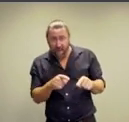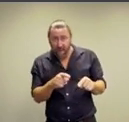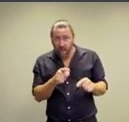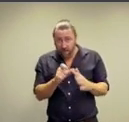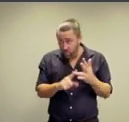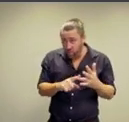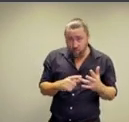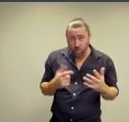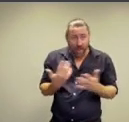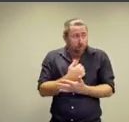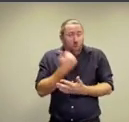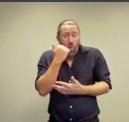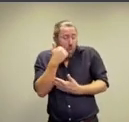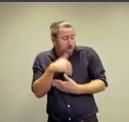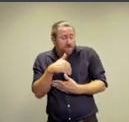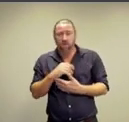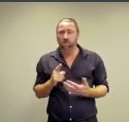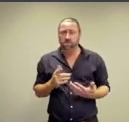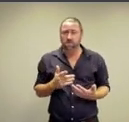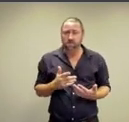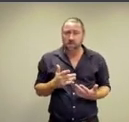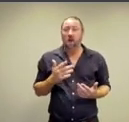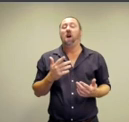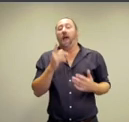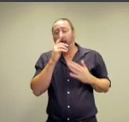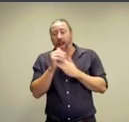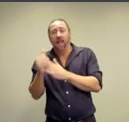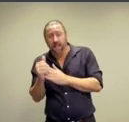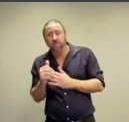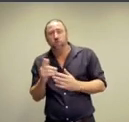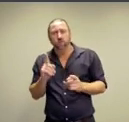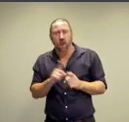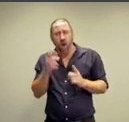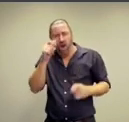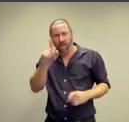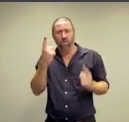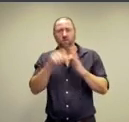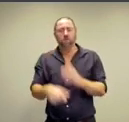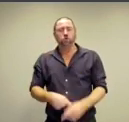usefulness compared to what is like a really sensual experience,